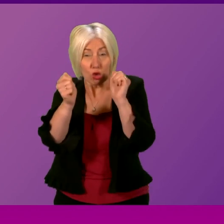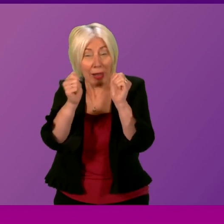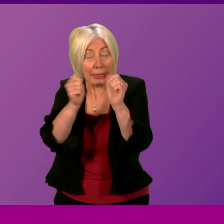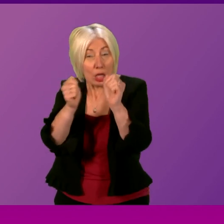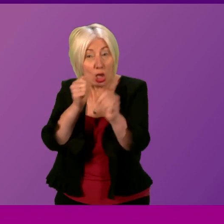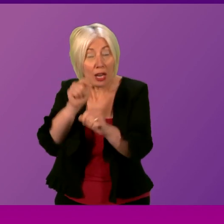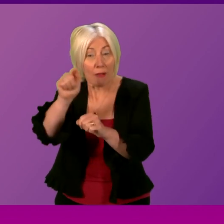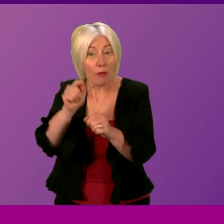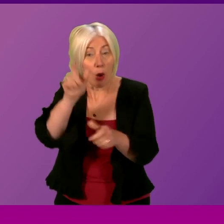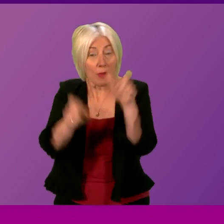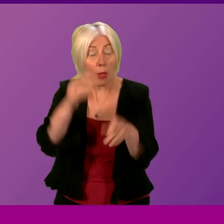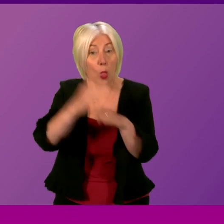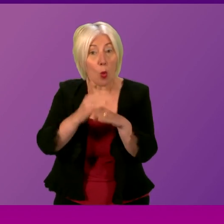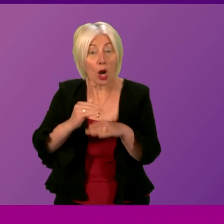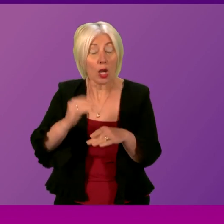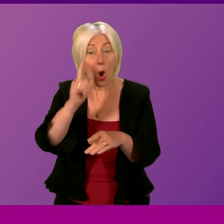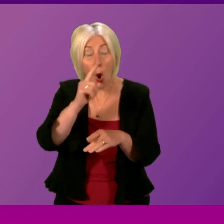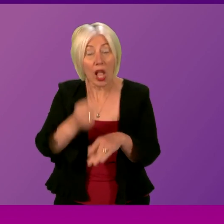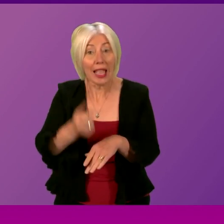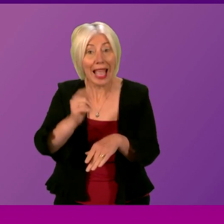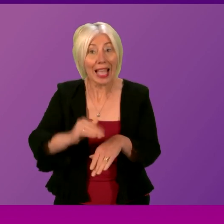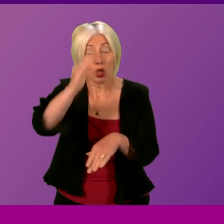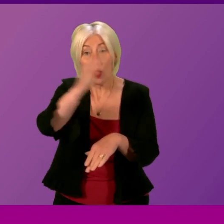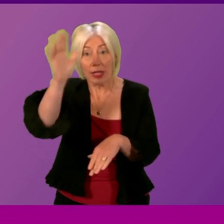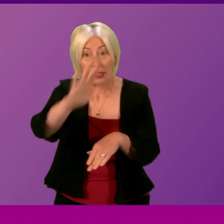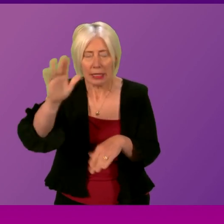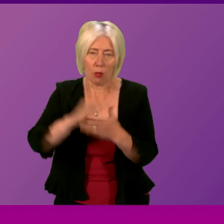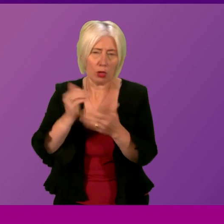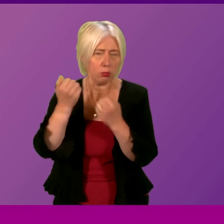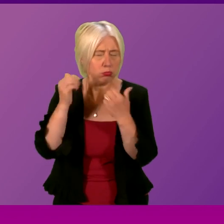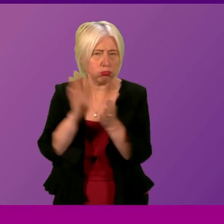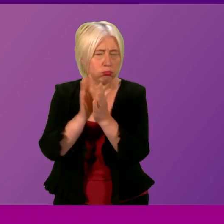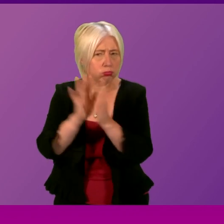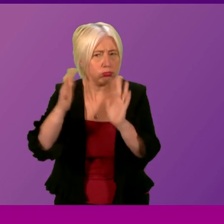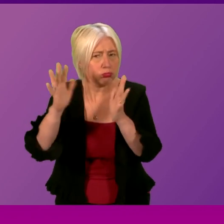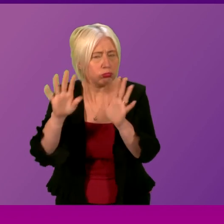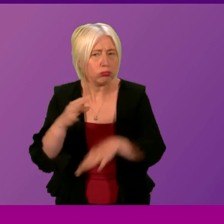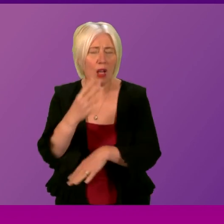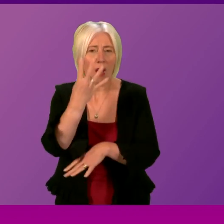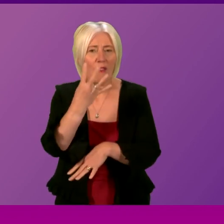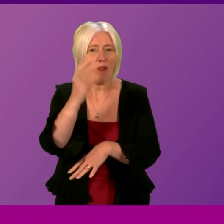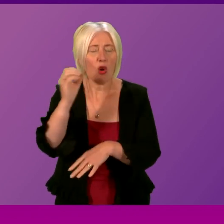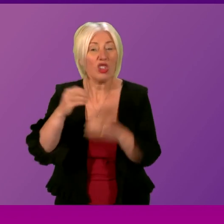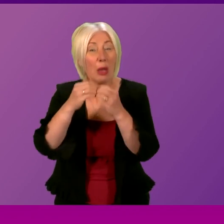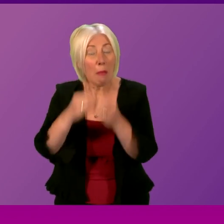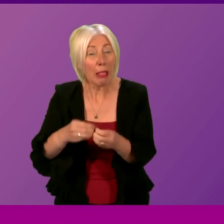to pay tribute to the sector and the workforce for the more than £400 billion that they have